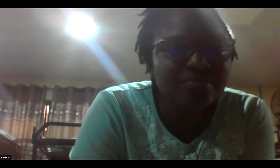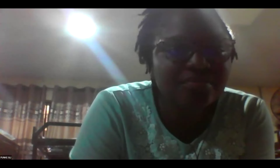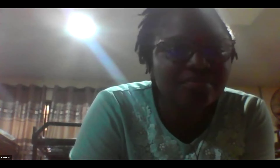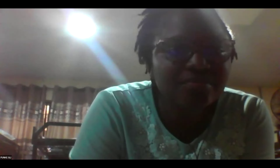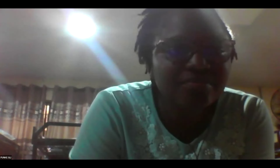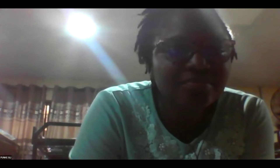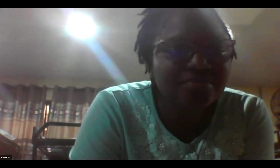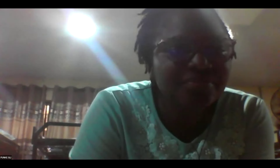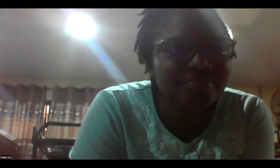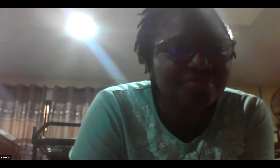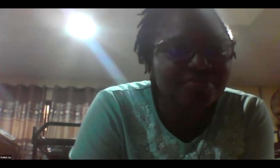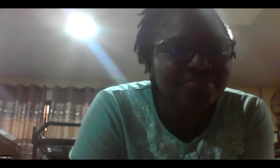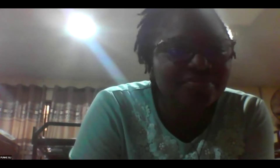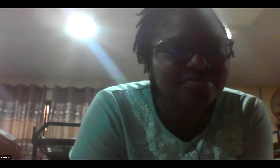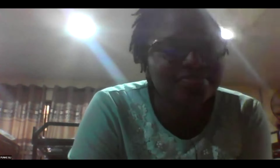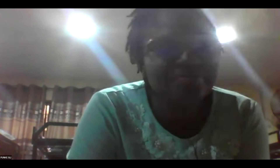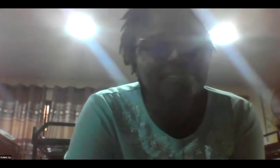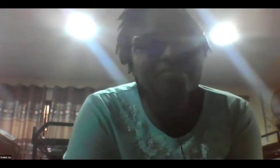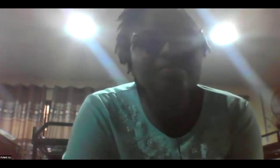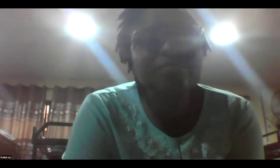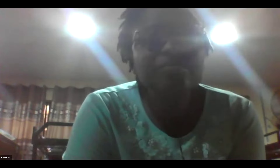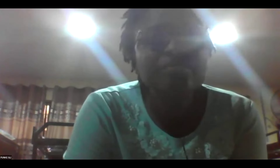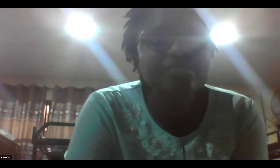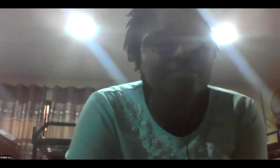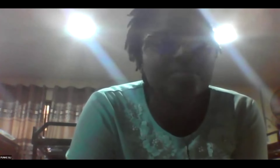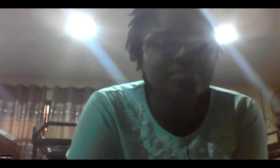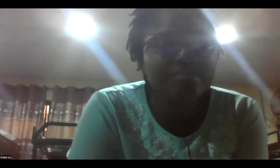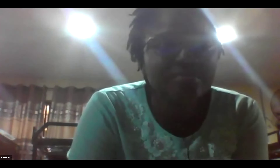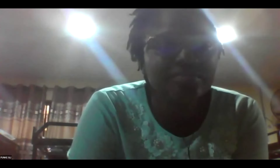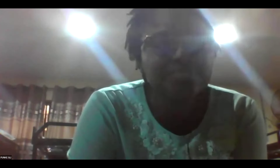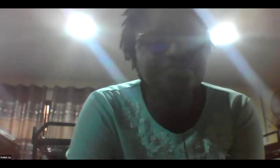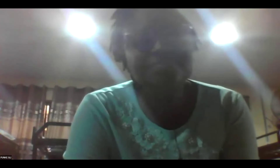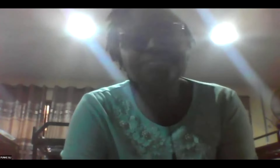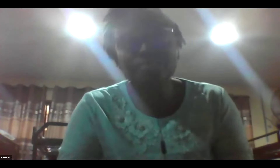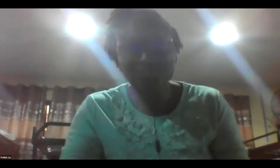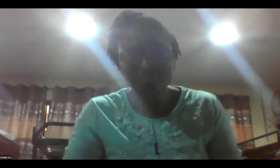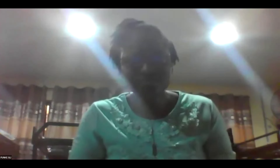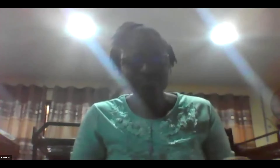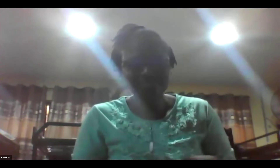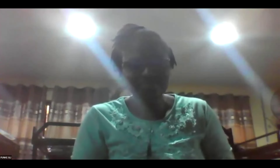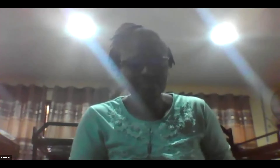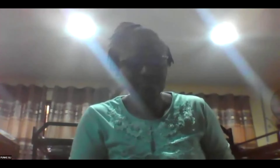Madam Funkes Video, which is a major person that's doing the interpretation. So all you just need to do is go to